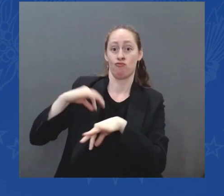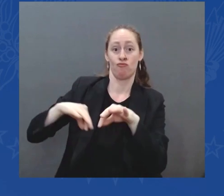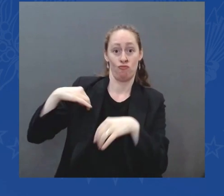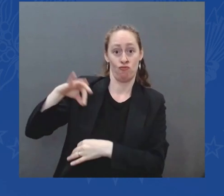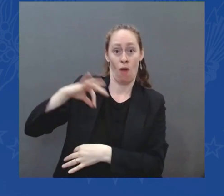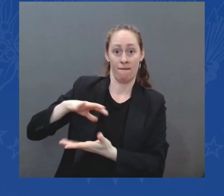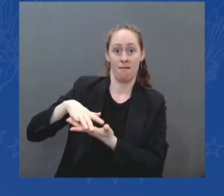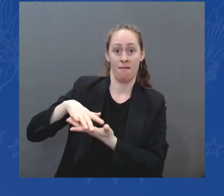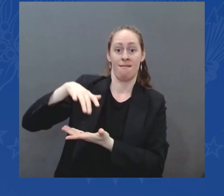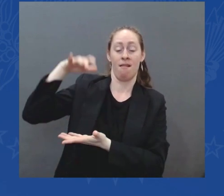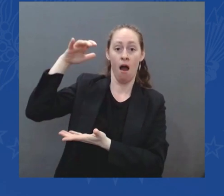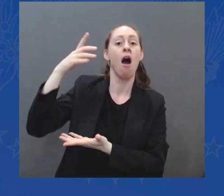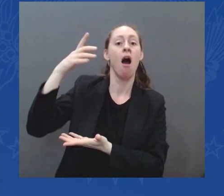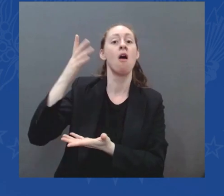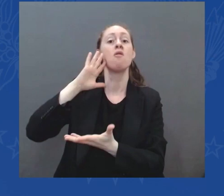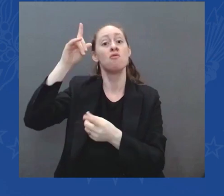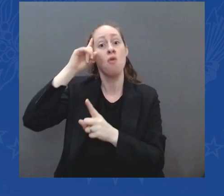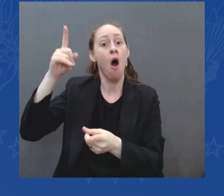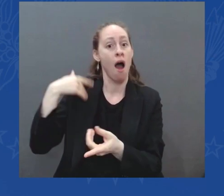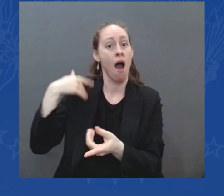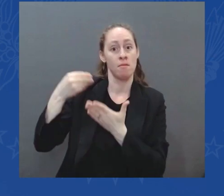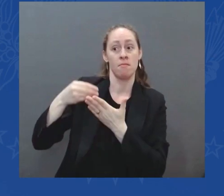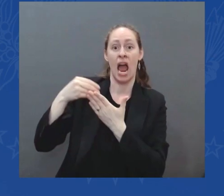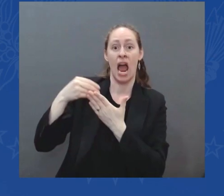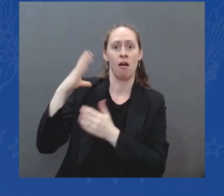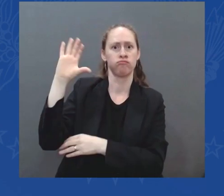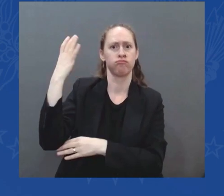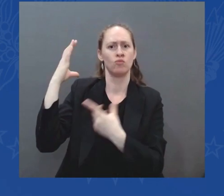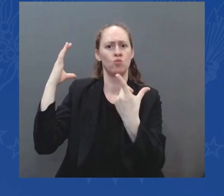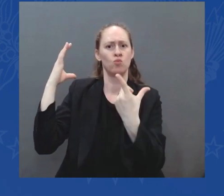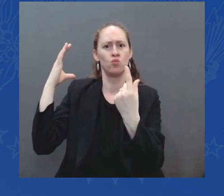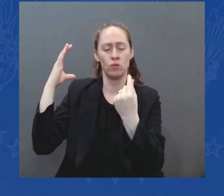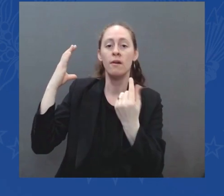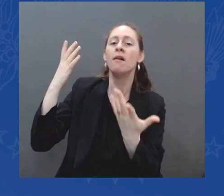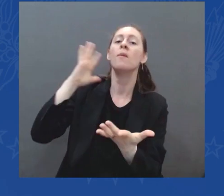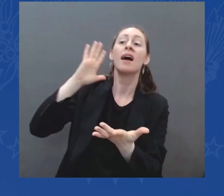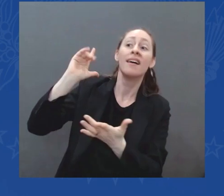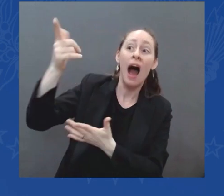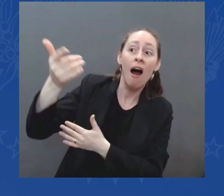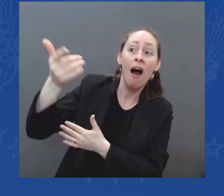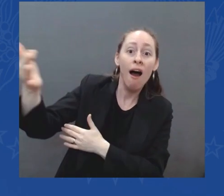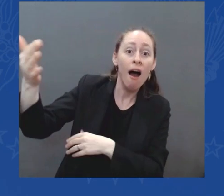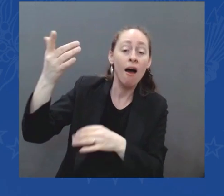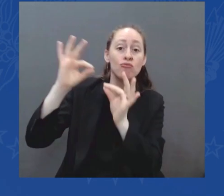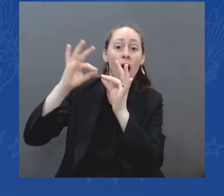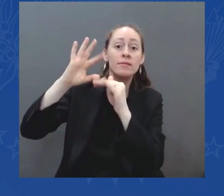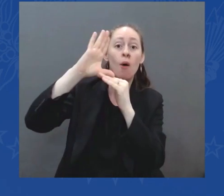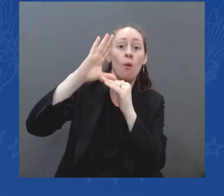Folks, I've coordinated this release with allies and partners around the world. Already, I have --